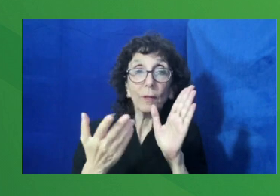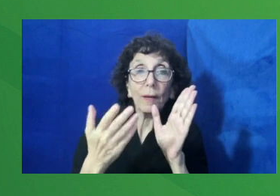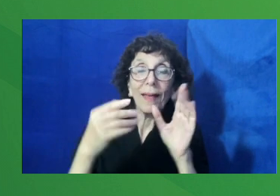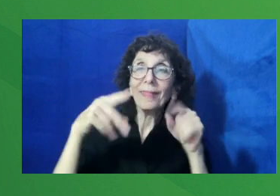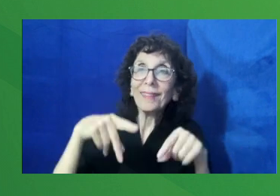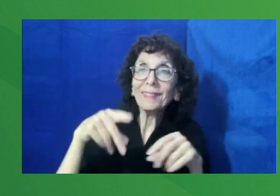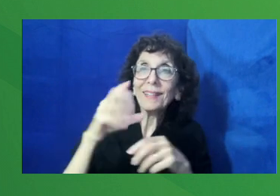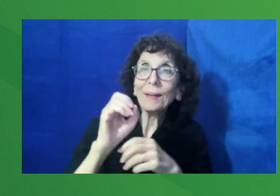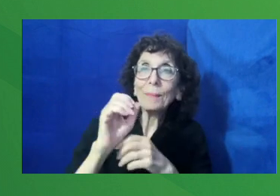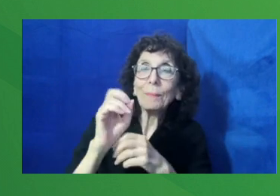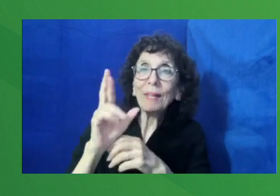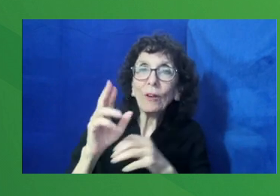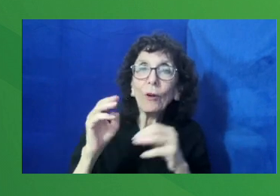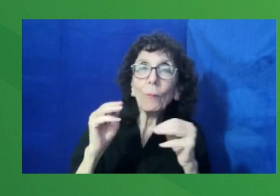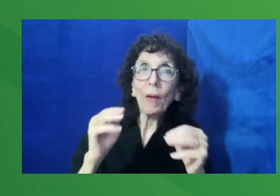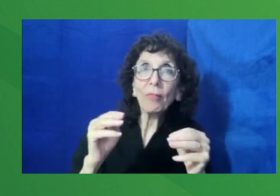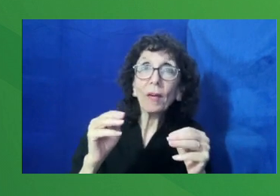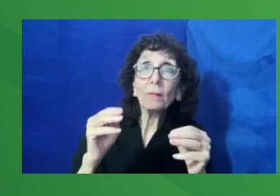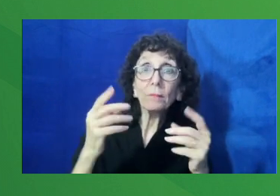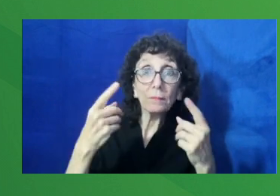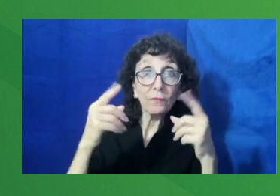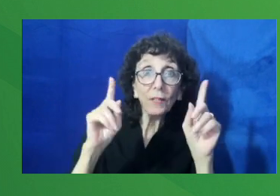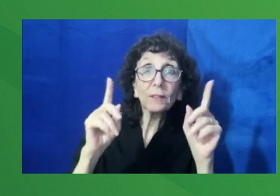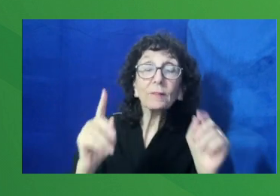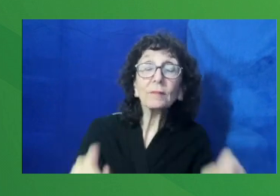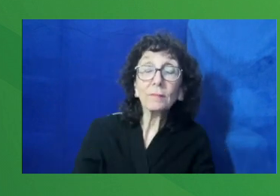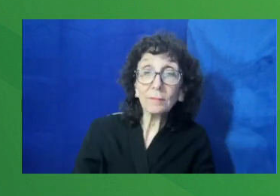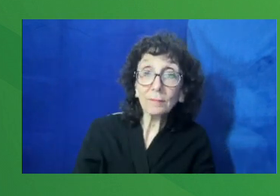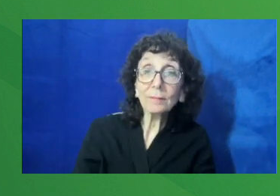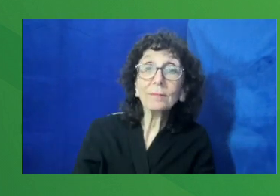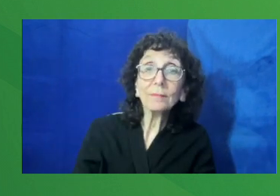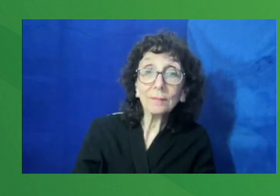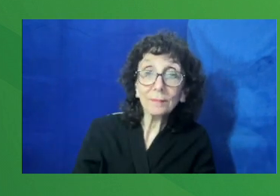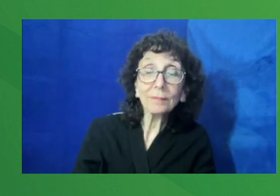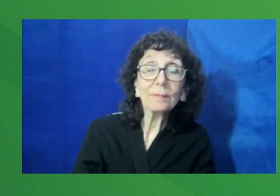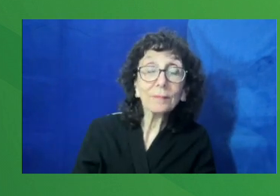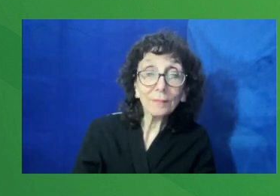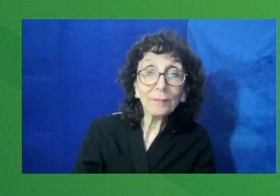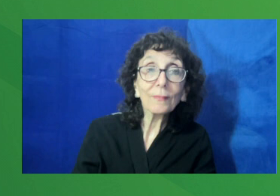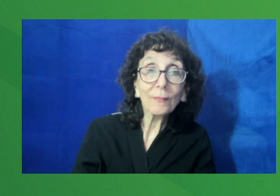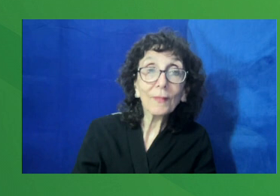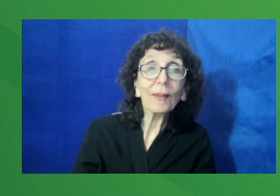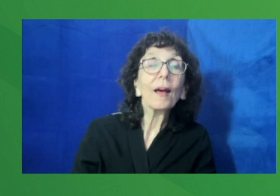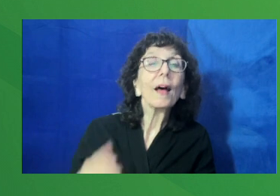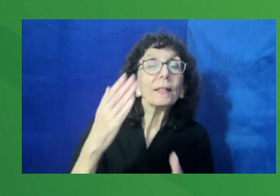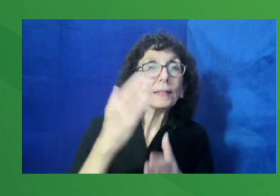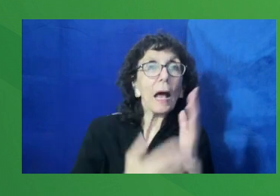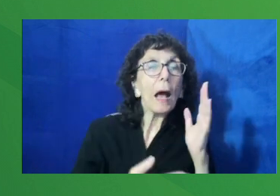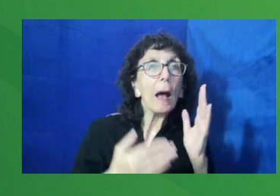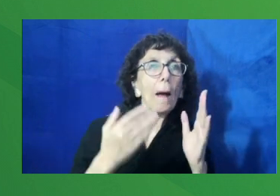method is incredibly effective. And in doing so, there are some implications here. One is that